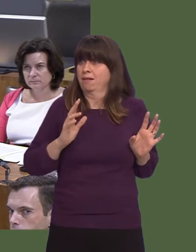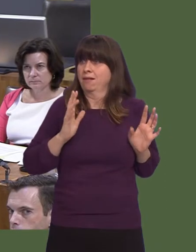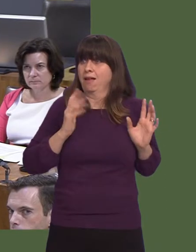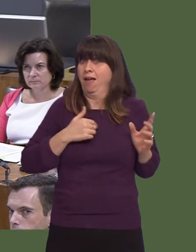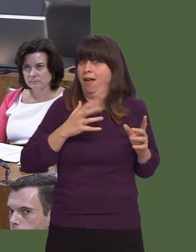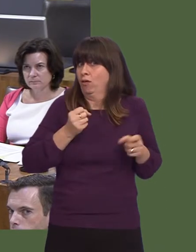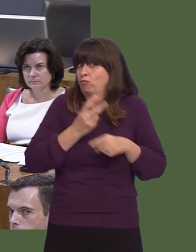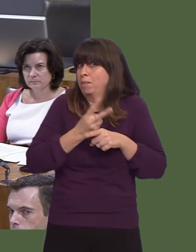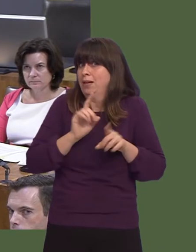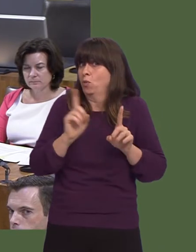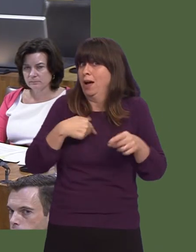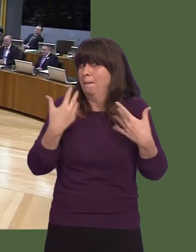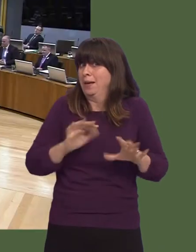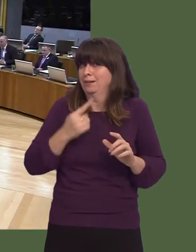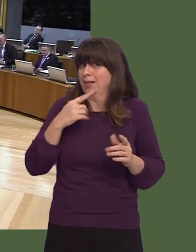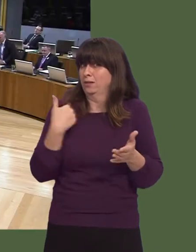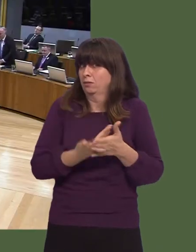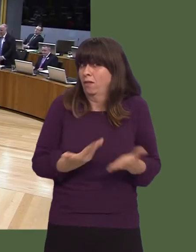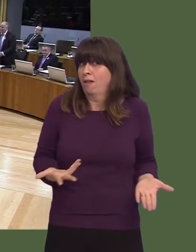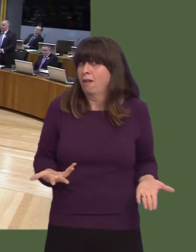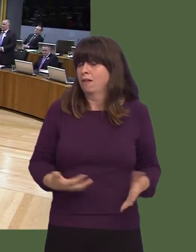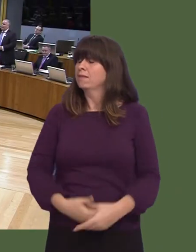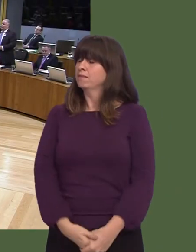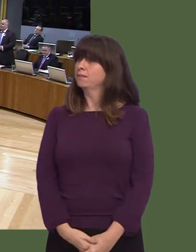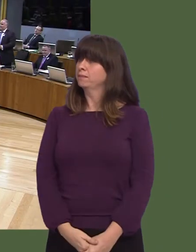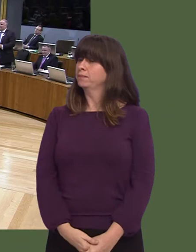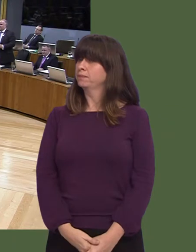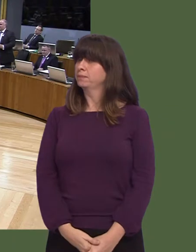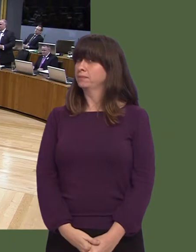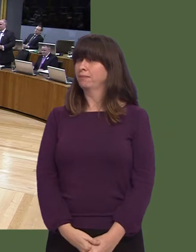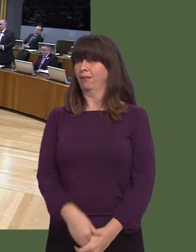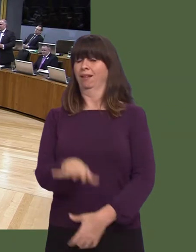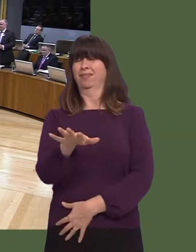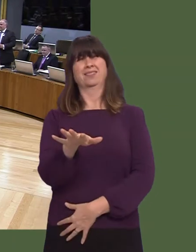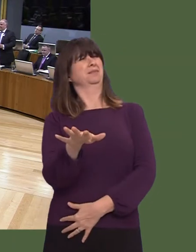earlier on. Andrew RT Davies AM: I'm still lacking an